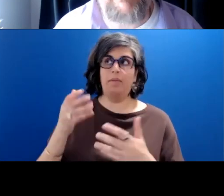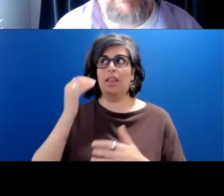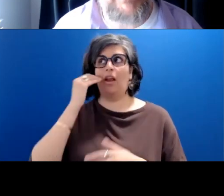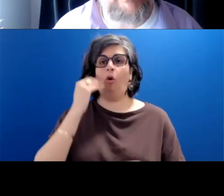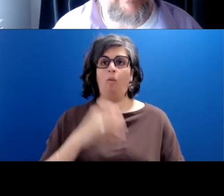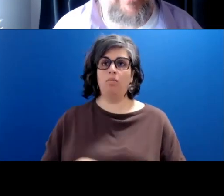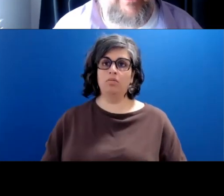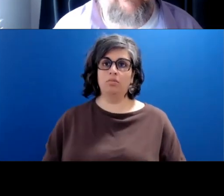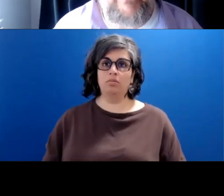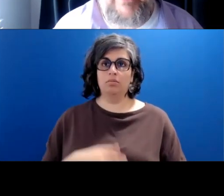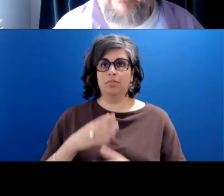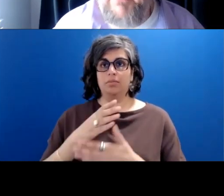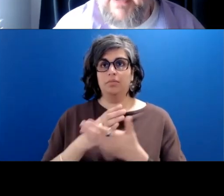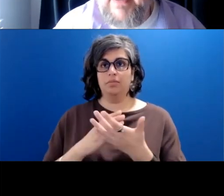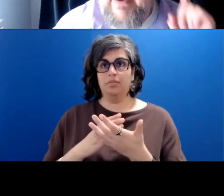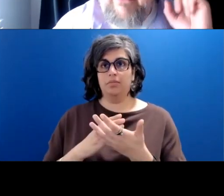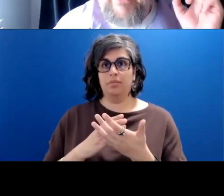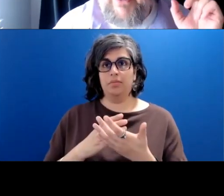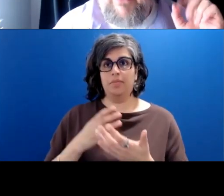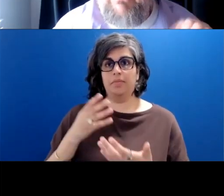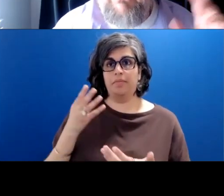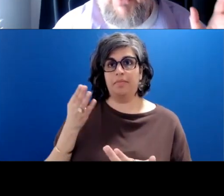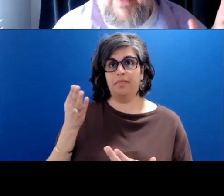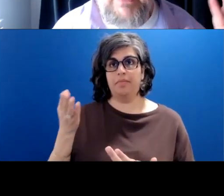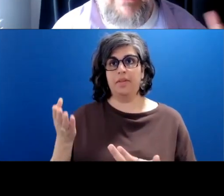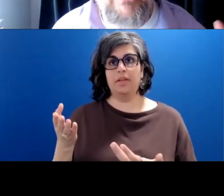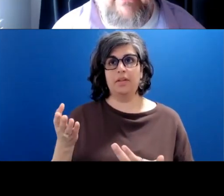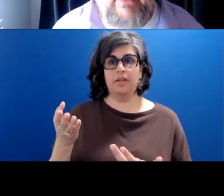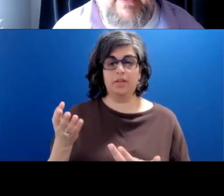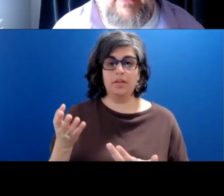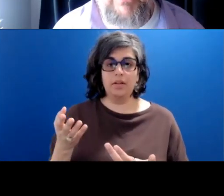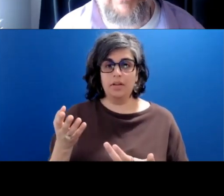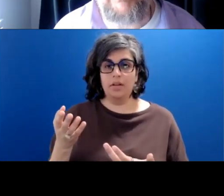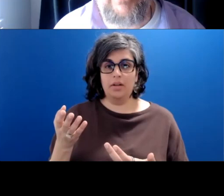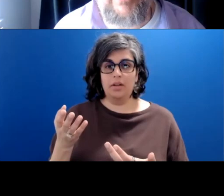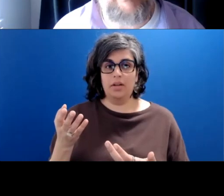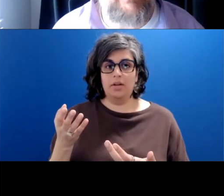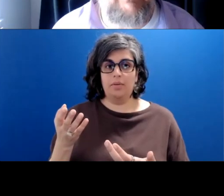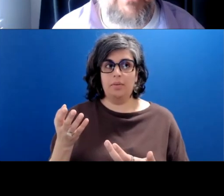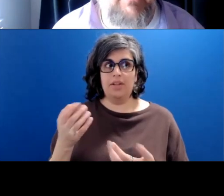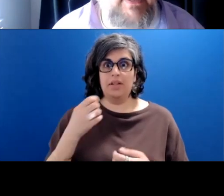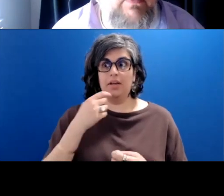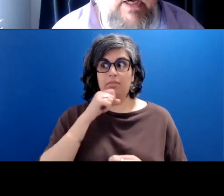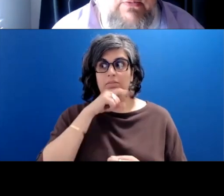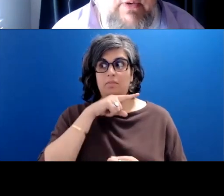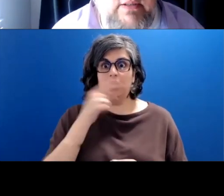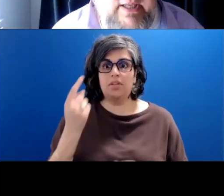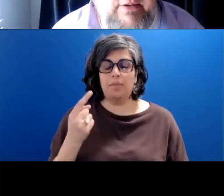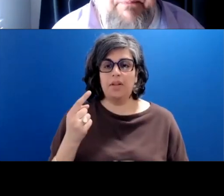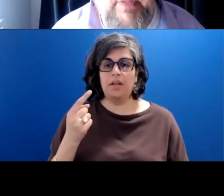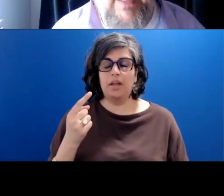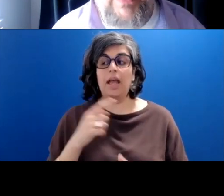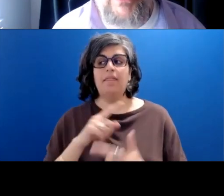some pieces of their life might kind of, you know, perk up the ears of their therapist and the therapist might not write a letter.